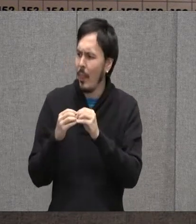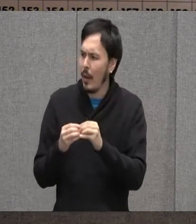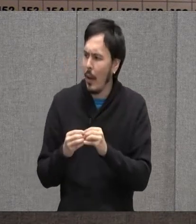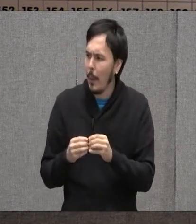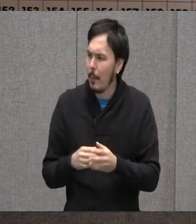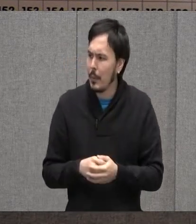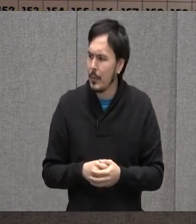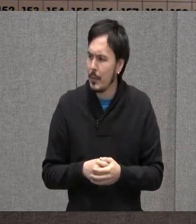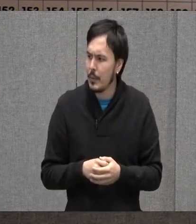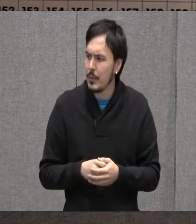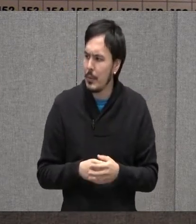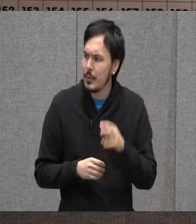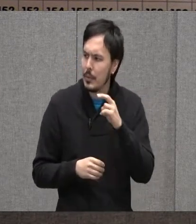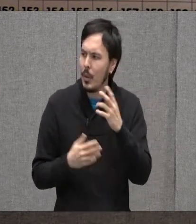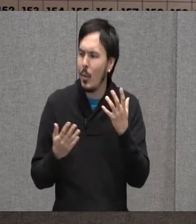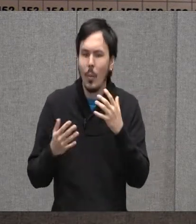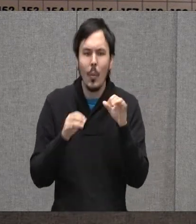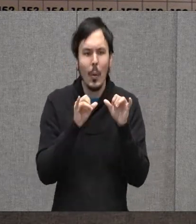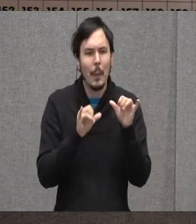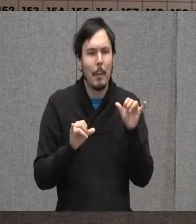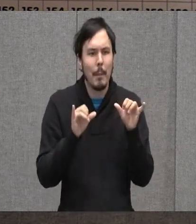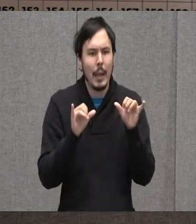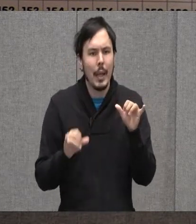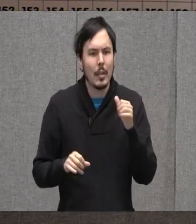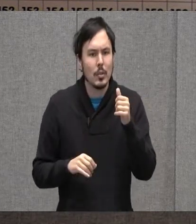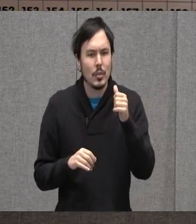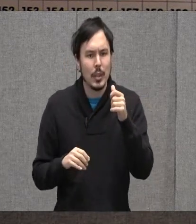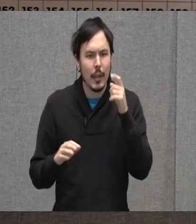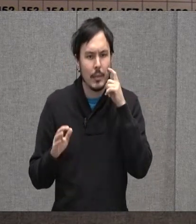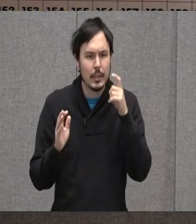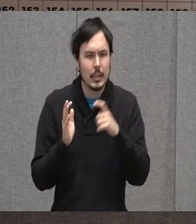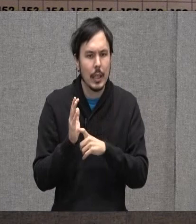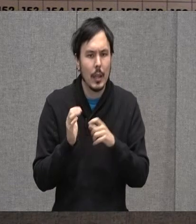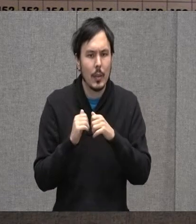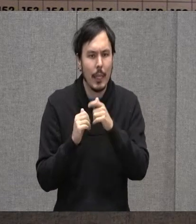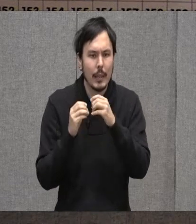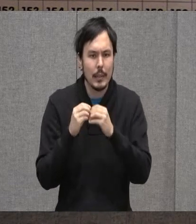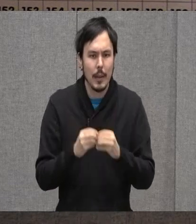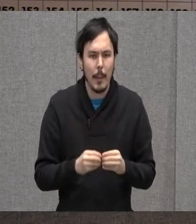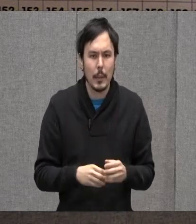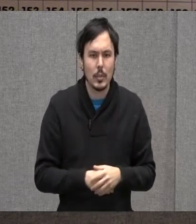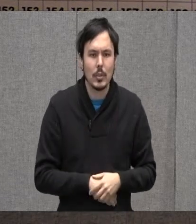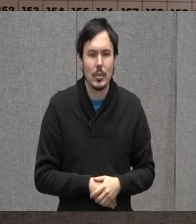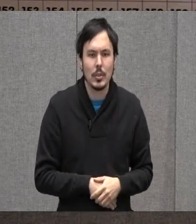and see what pattern do you see in those numbers? Hmm.